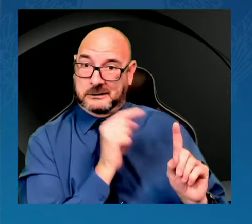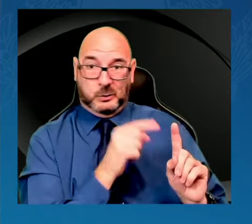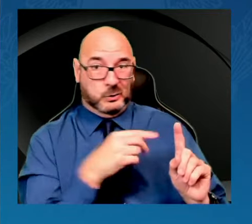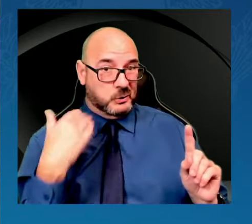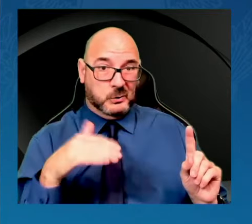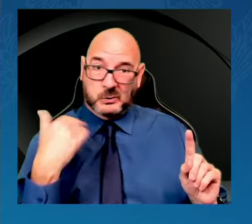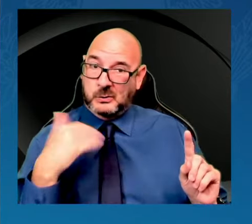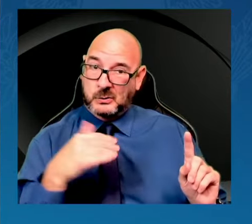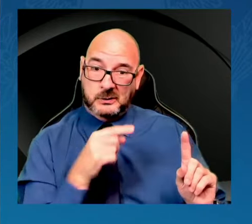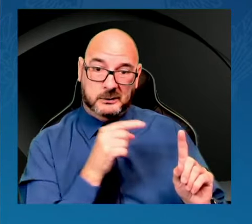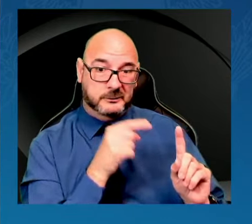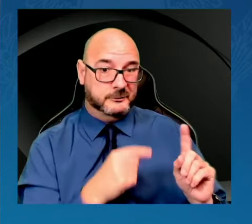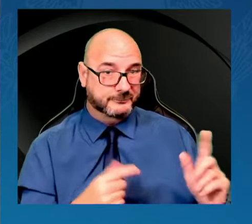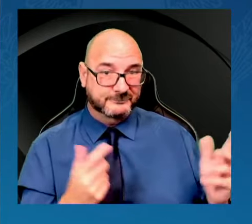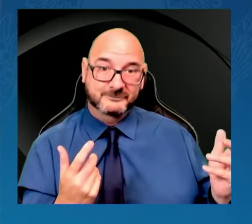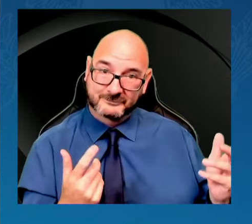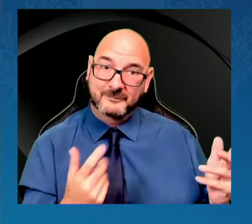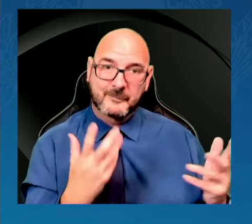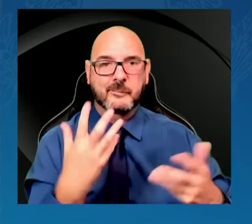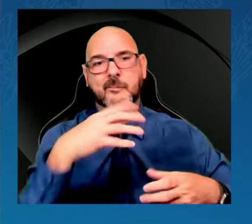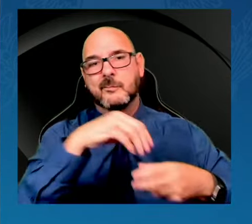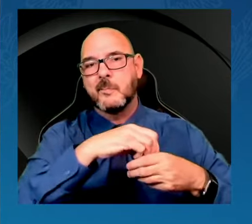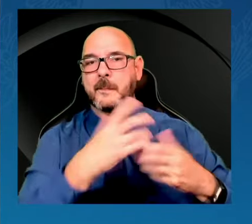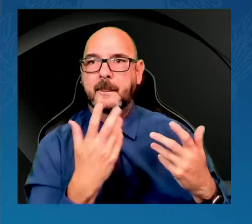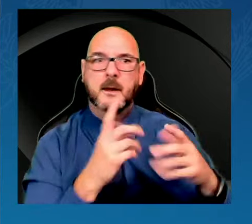Oh, I have puns on water.